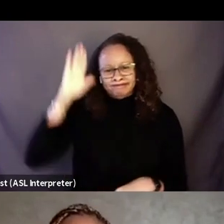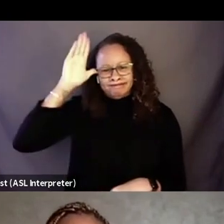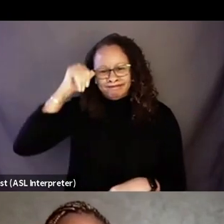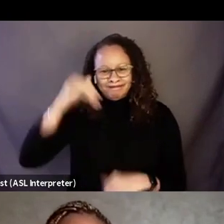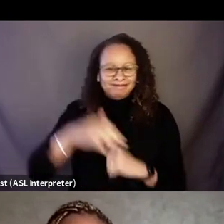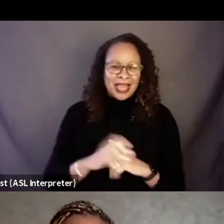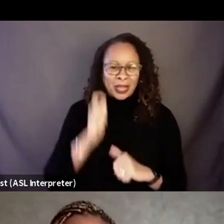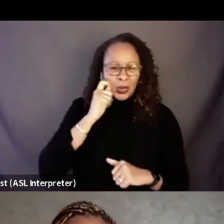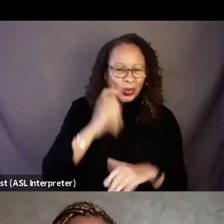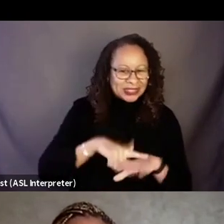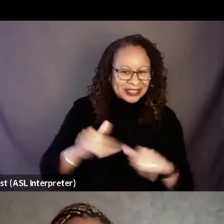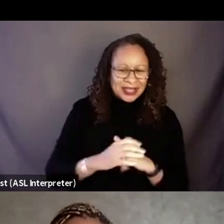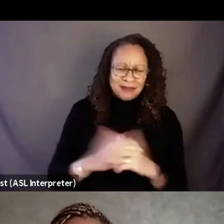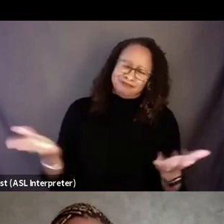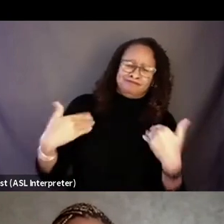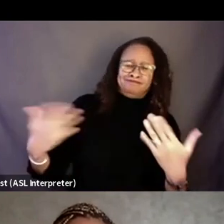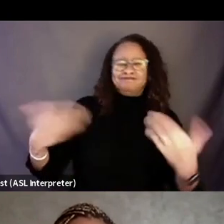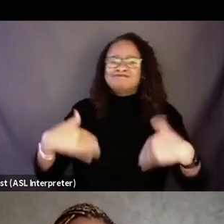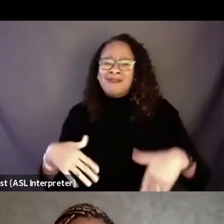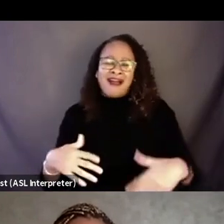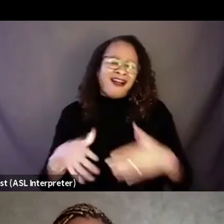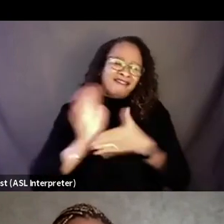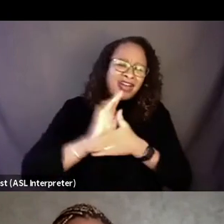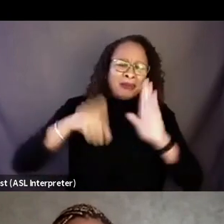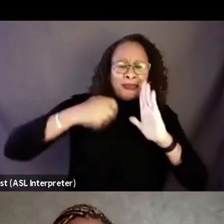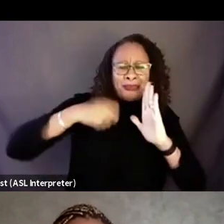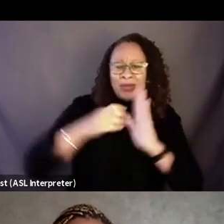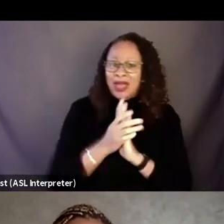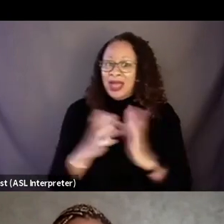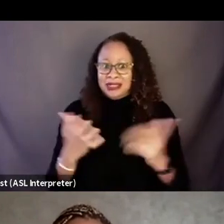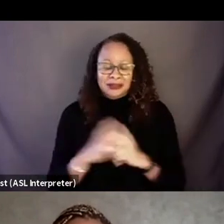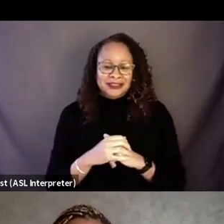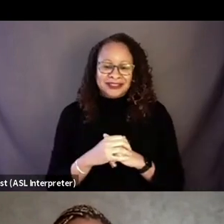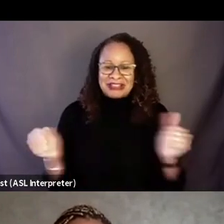" Yeah, just come just film." And us guys were scared as hell to do anything. (chuckles)